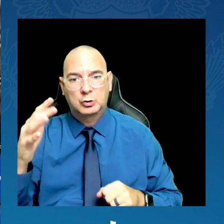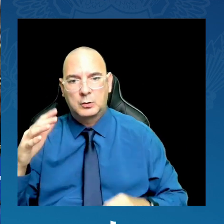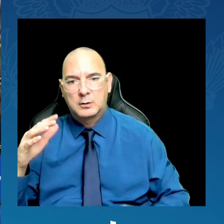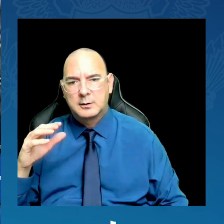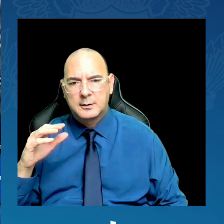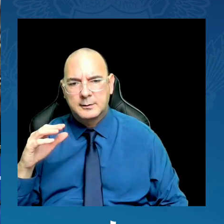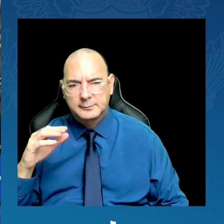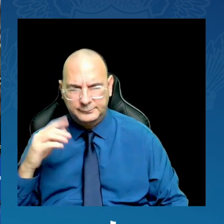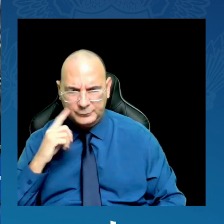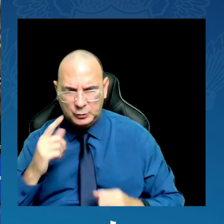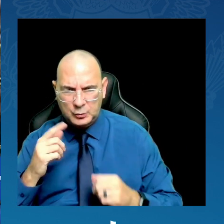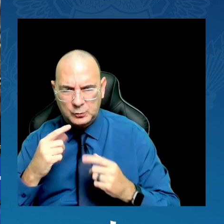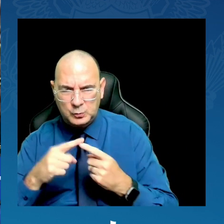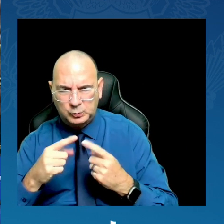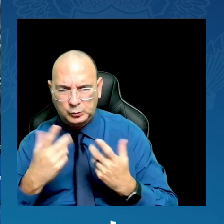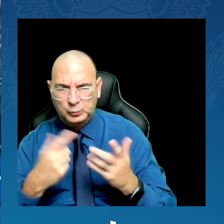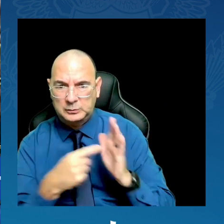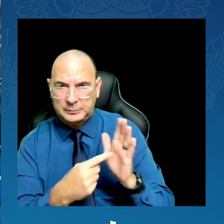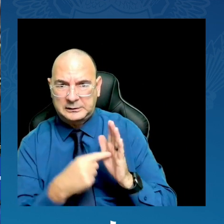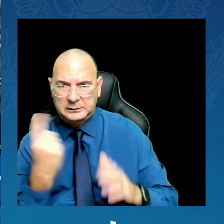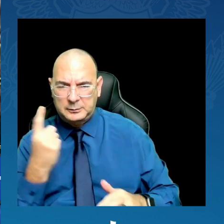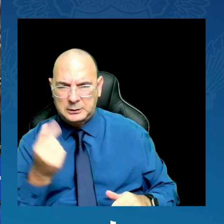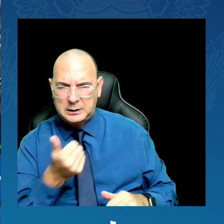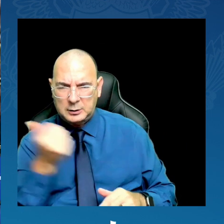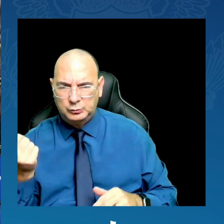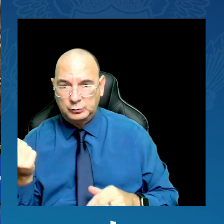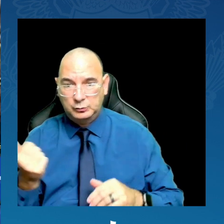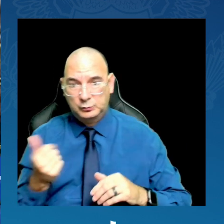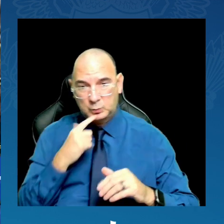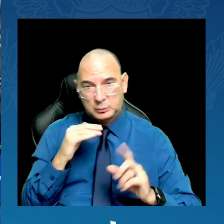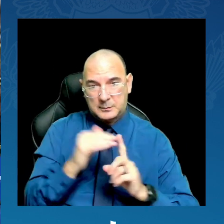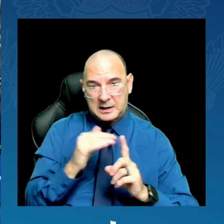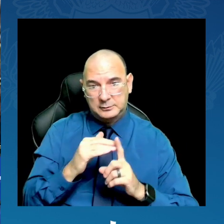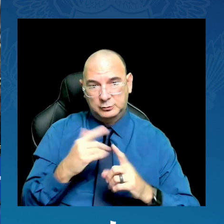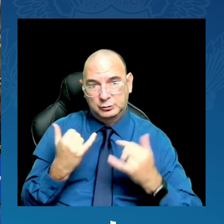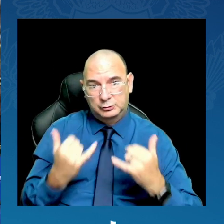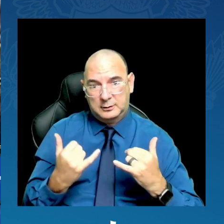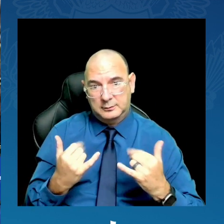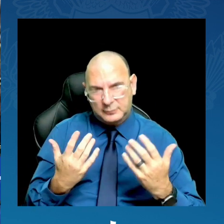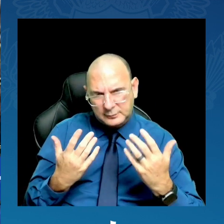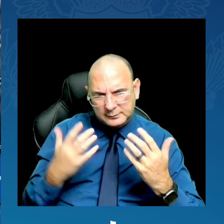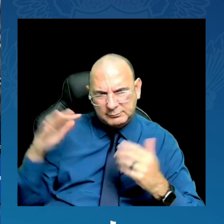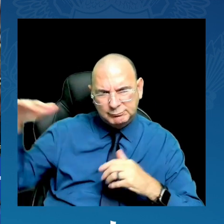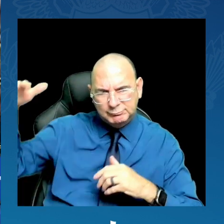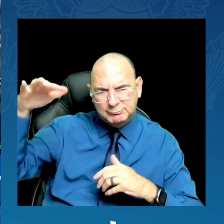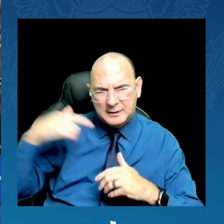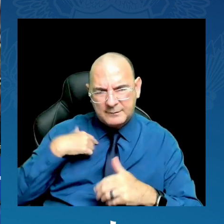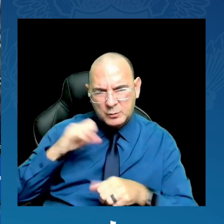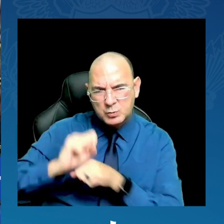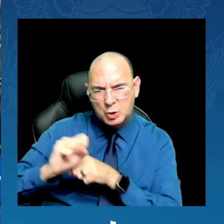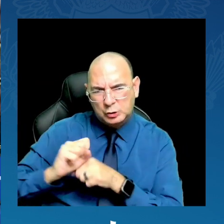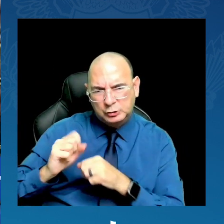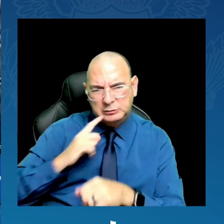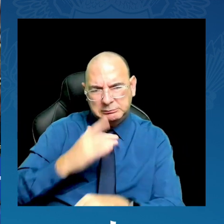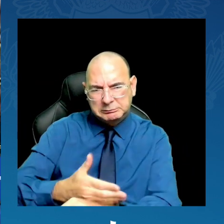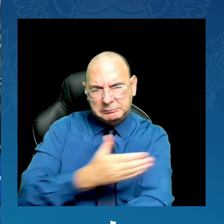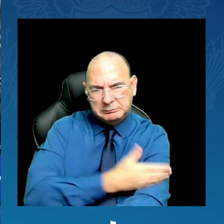It's a reminder that it's still up there and we have work to do to address orbital debris. In fact, since Vanguard was launched,